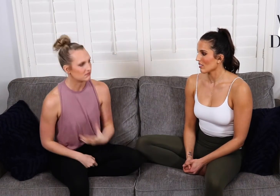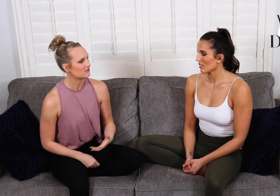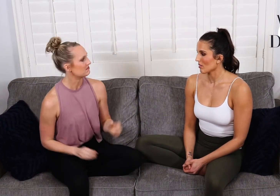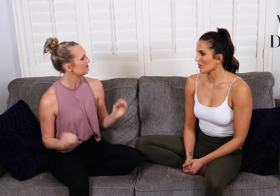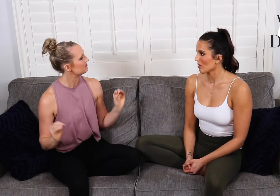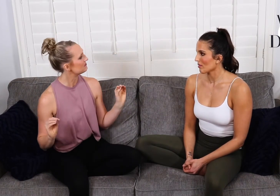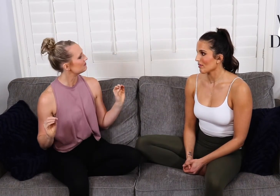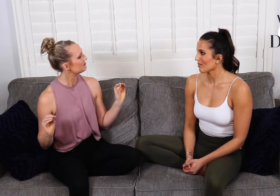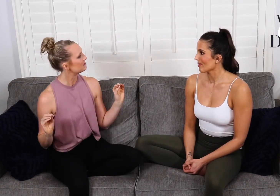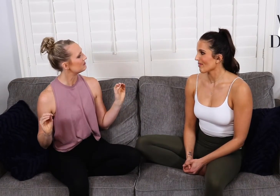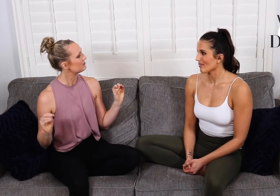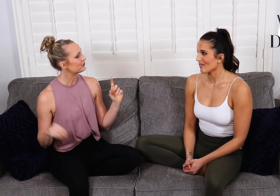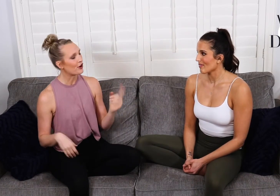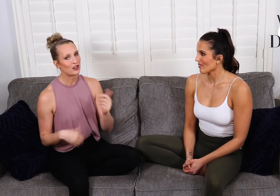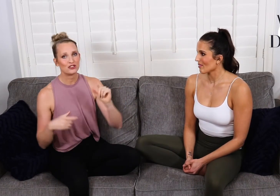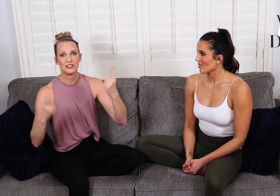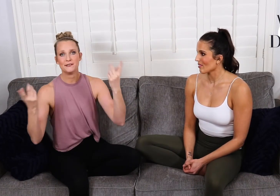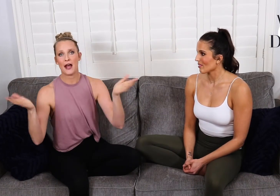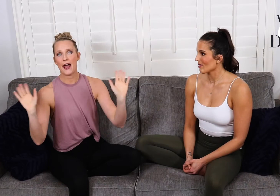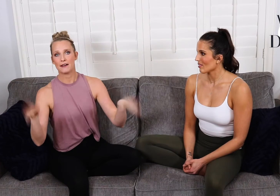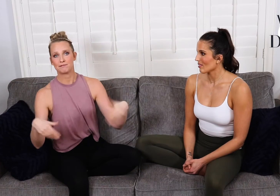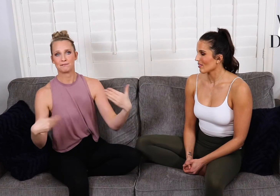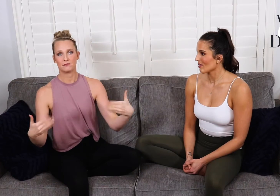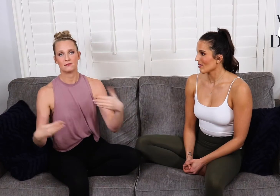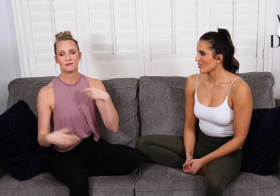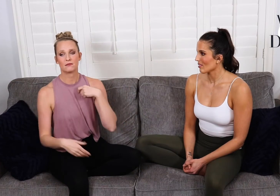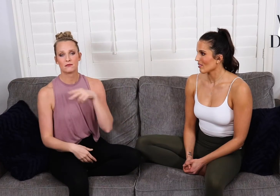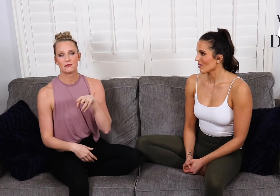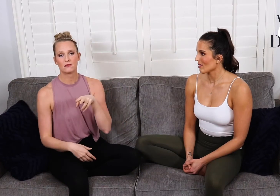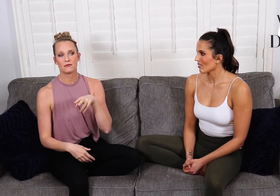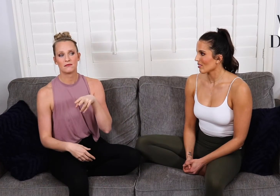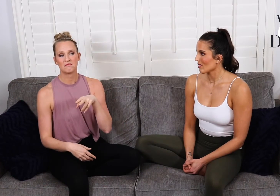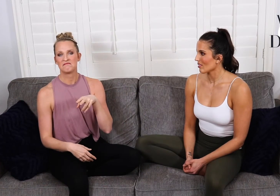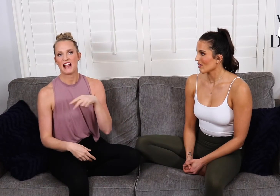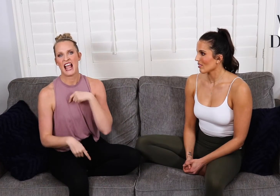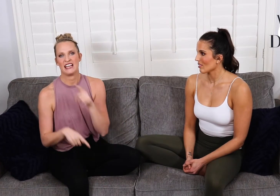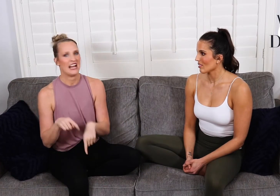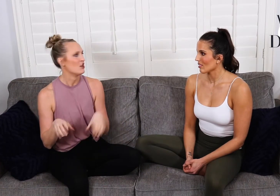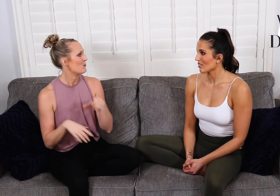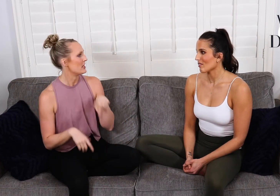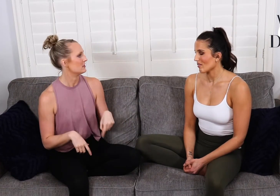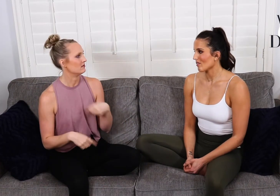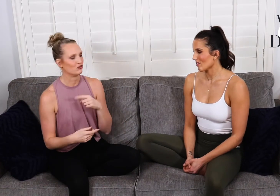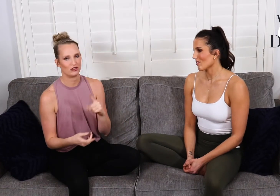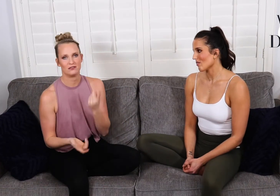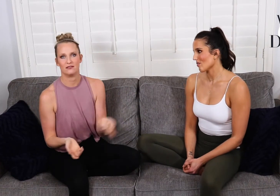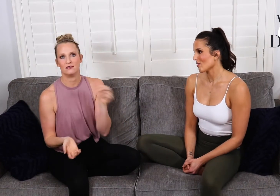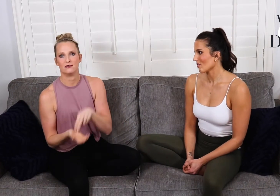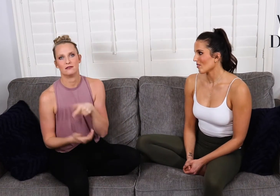That said no, but nobody did they just kind of let it go and I just said, you know what I can't do this.